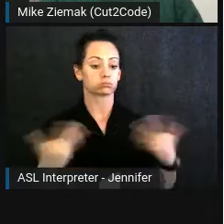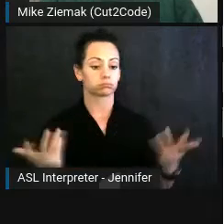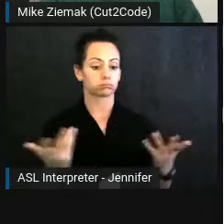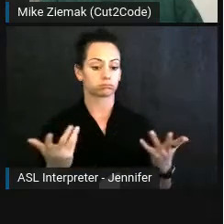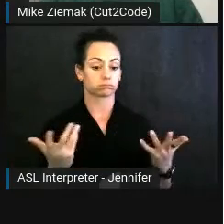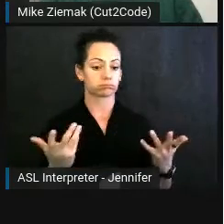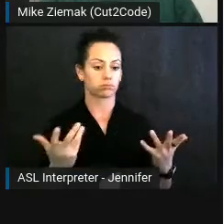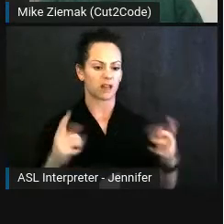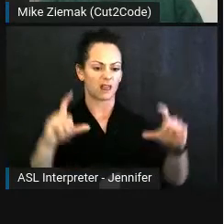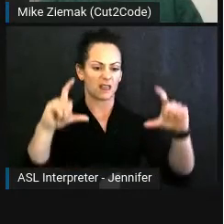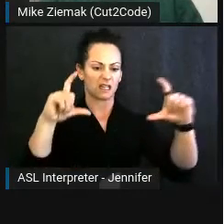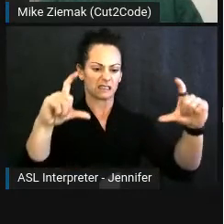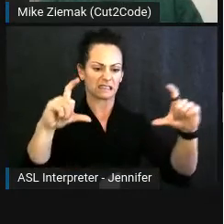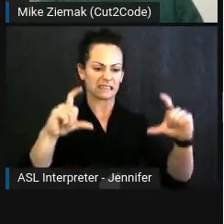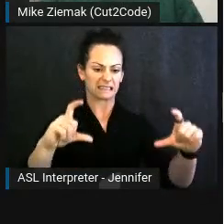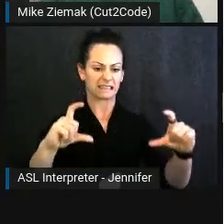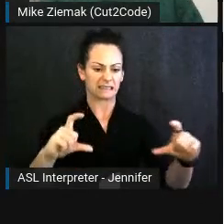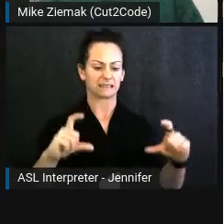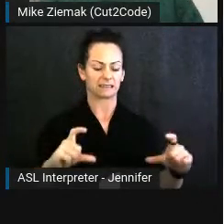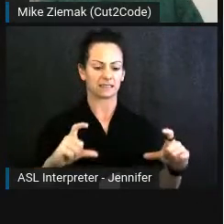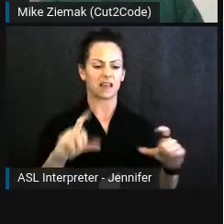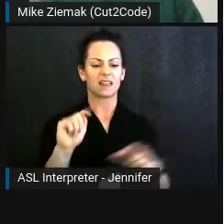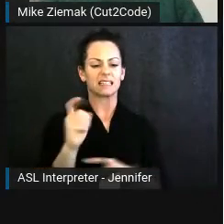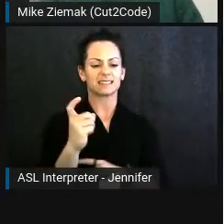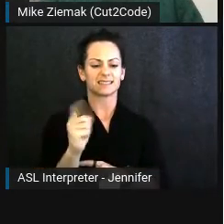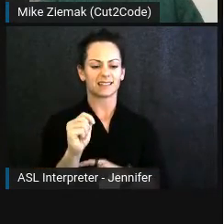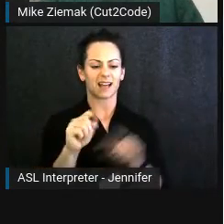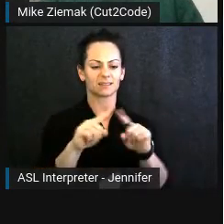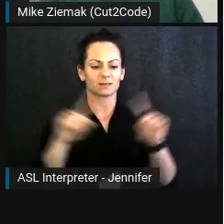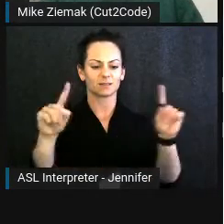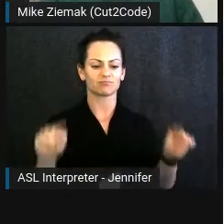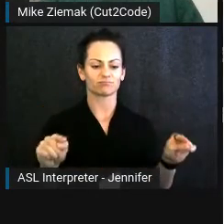or rather the lack of containers. It's easy to do it.